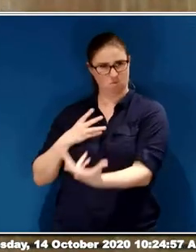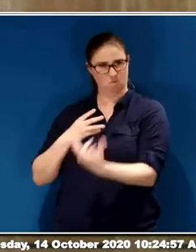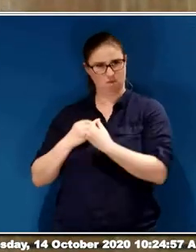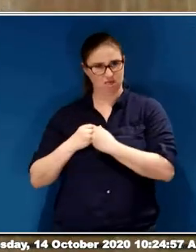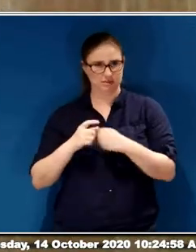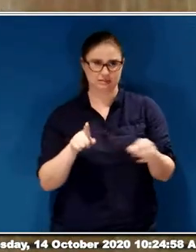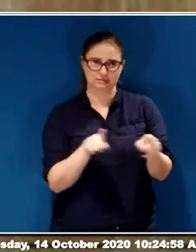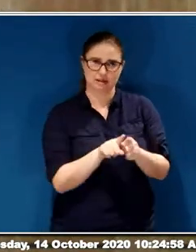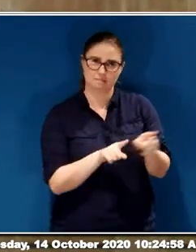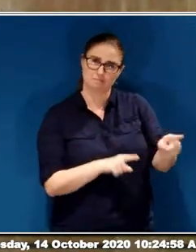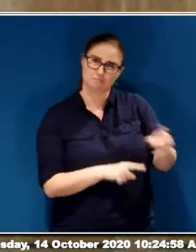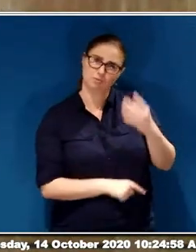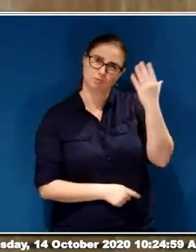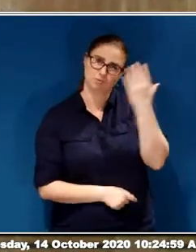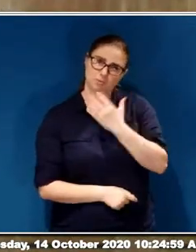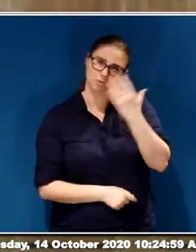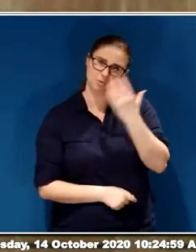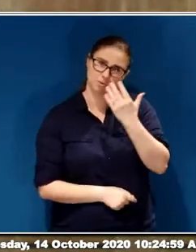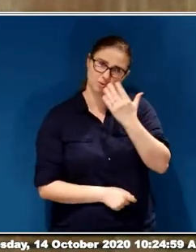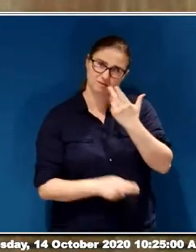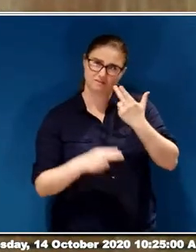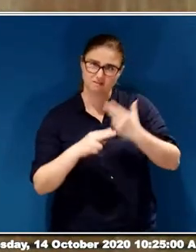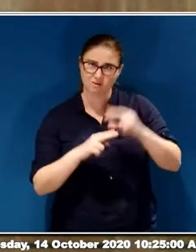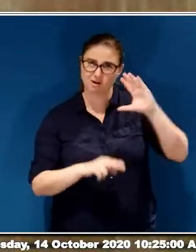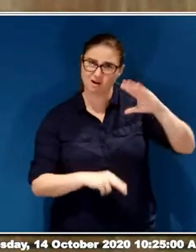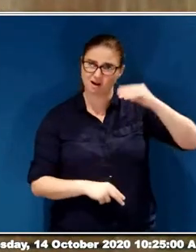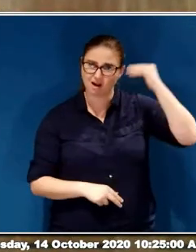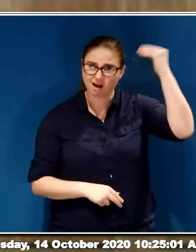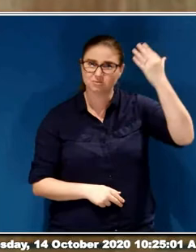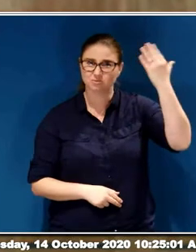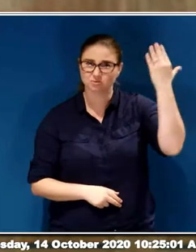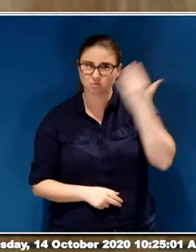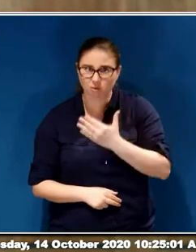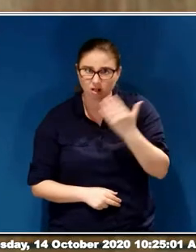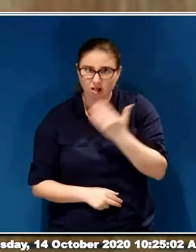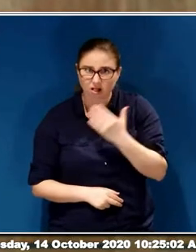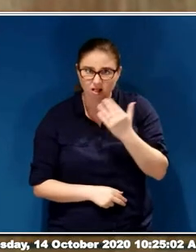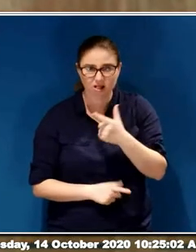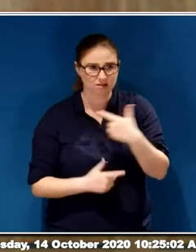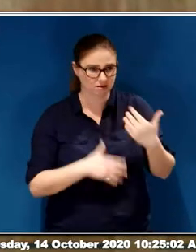senior secondary years and then at the end of Year 12 rip the band-aid off and